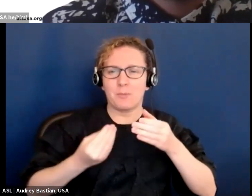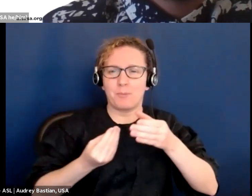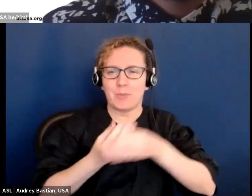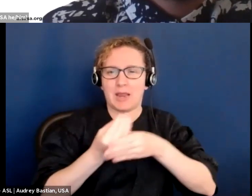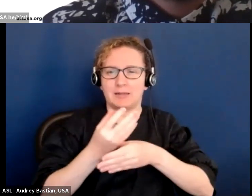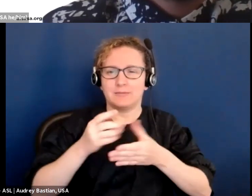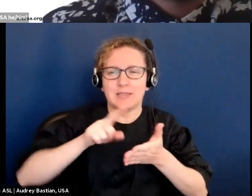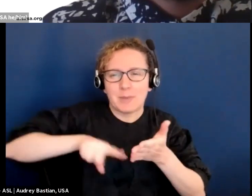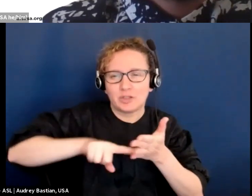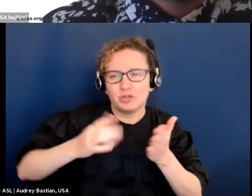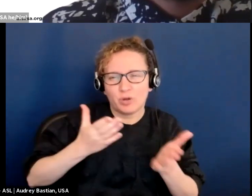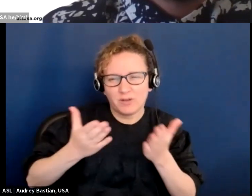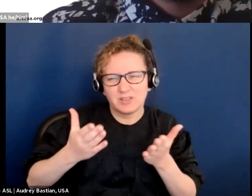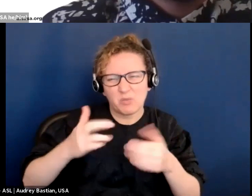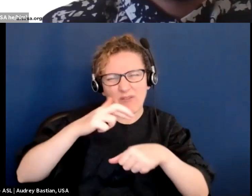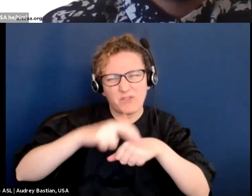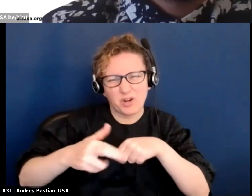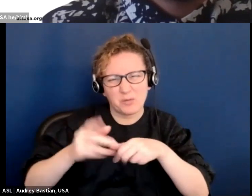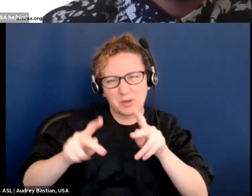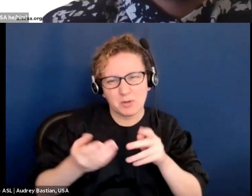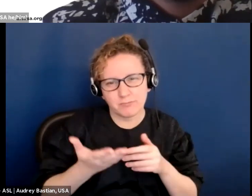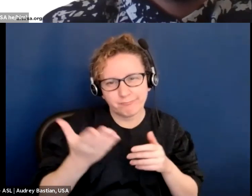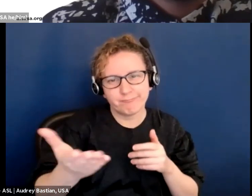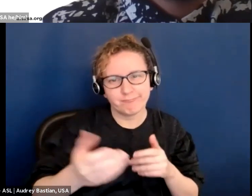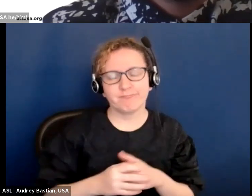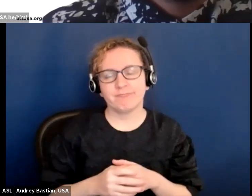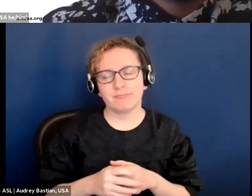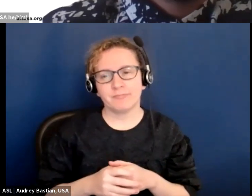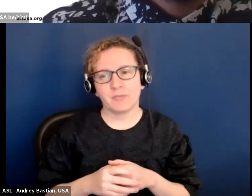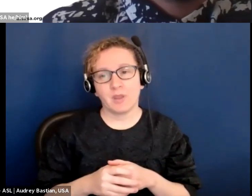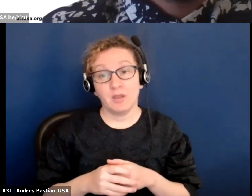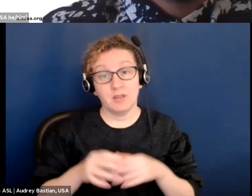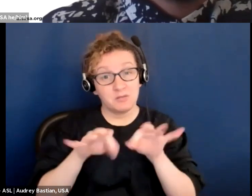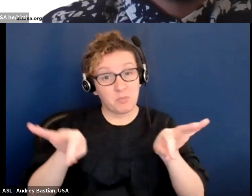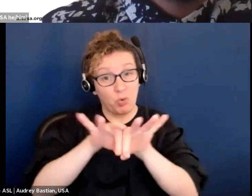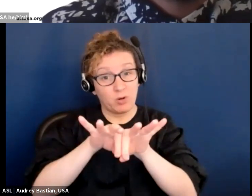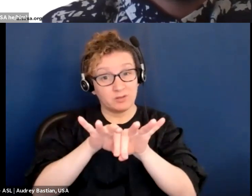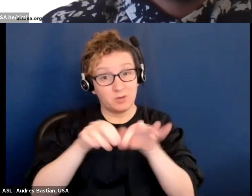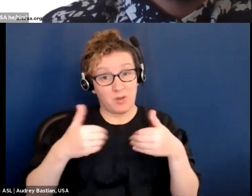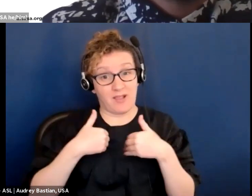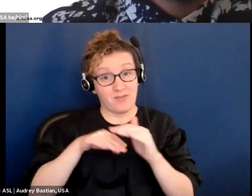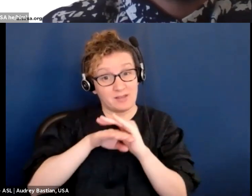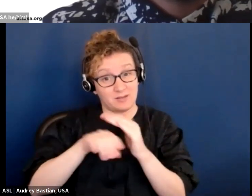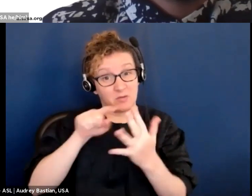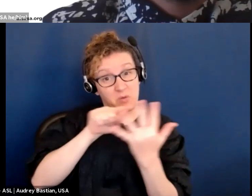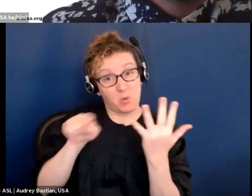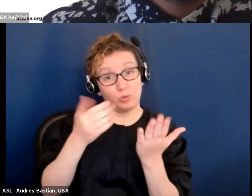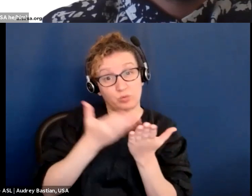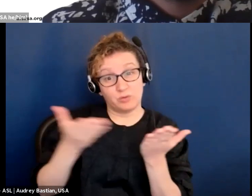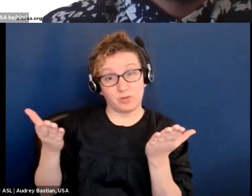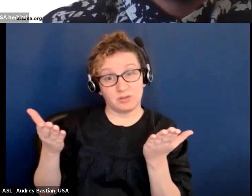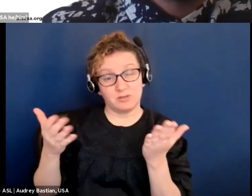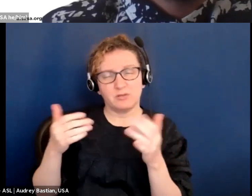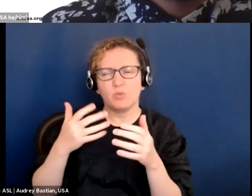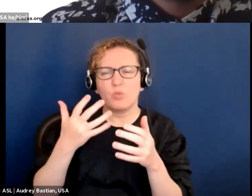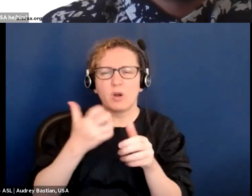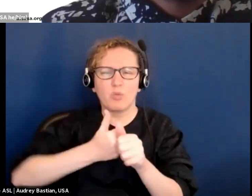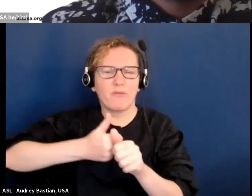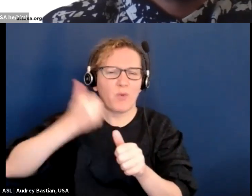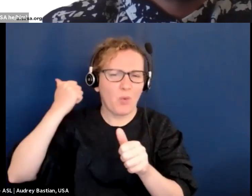to it is important to be able to have that resource to avoid unnecessary quarantine.